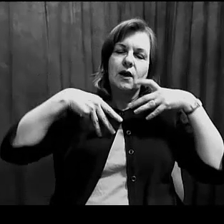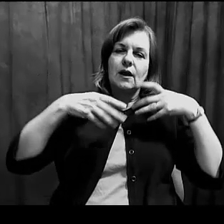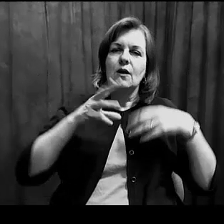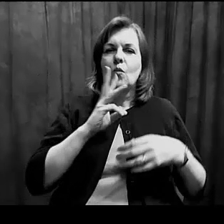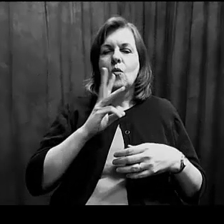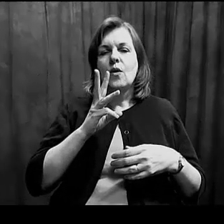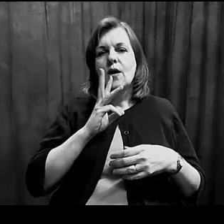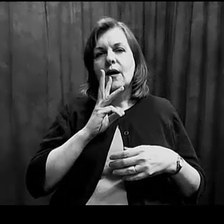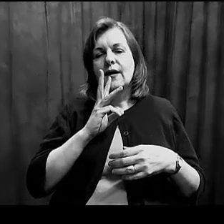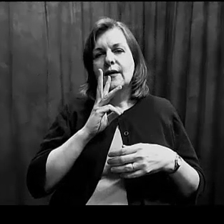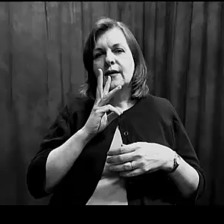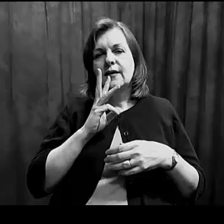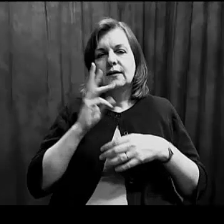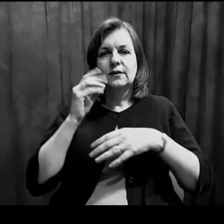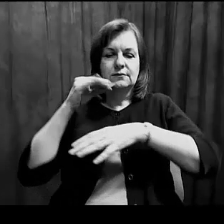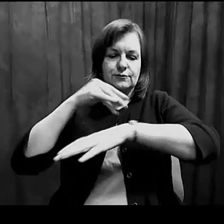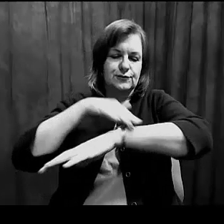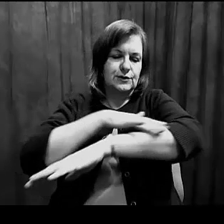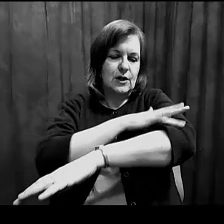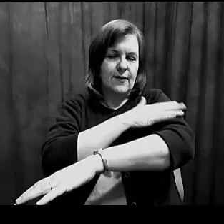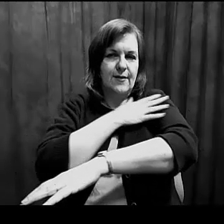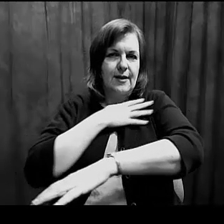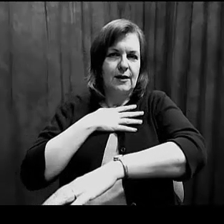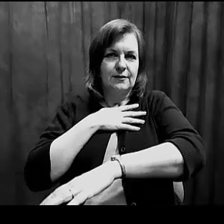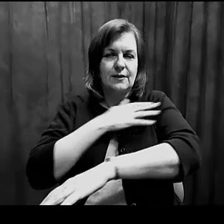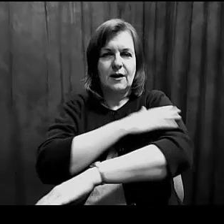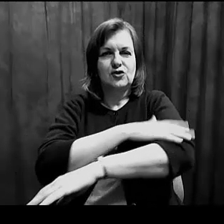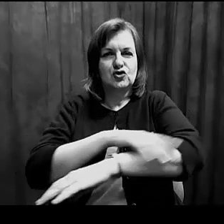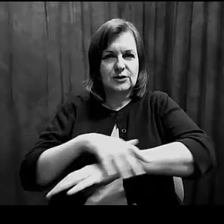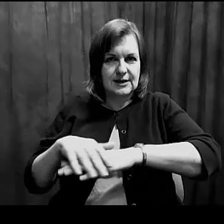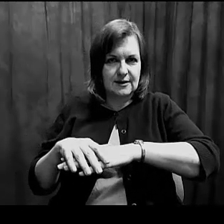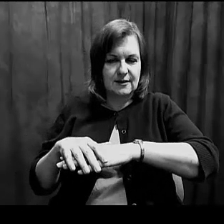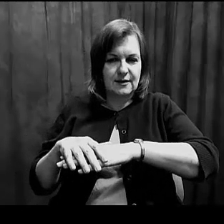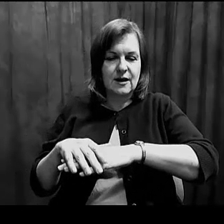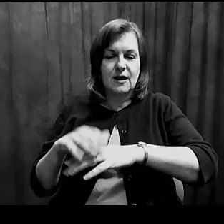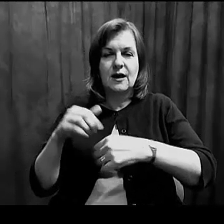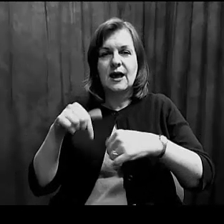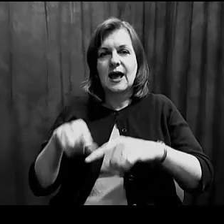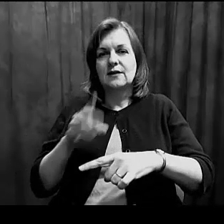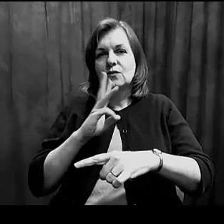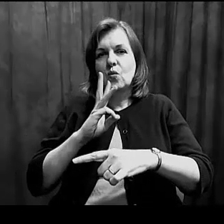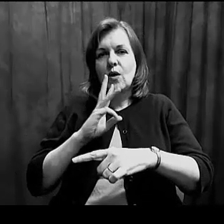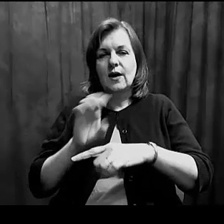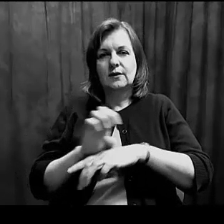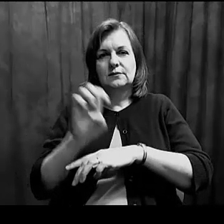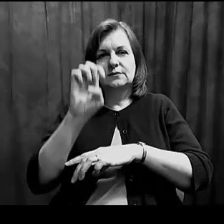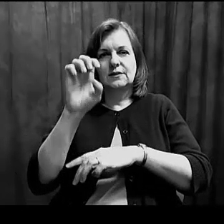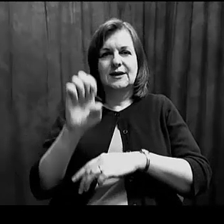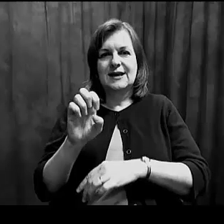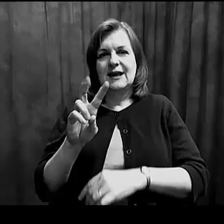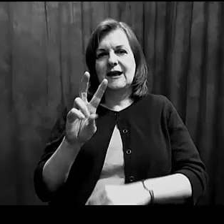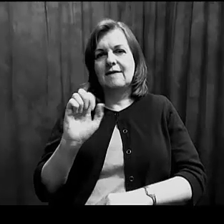so you are sweating - water moisture collects on your skin